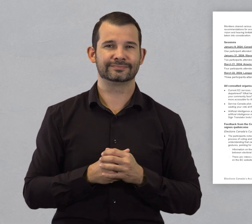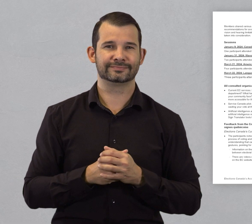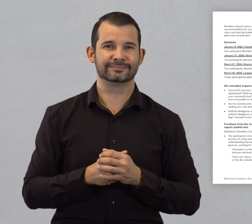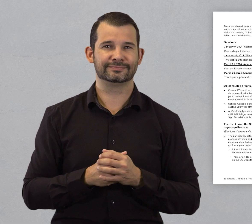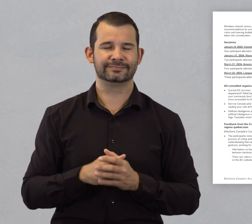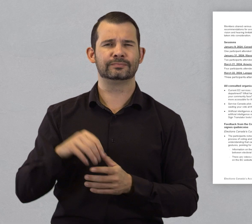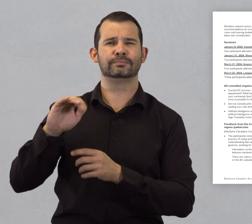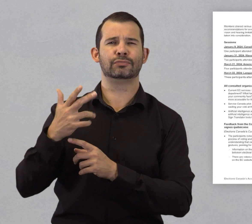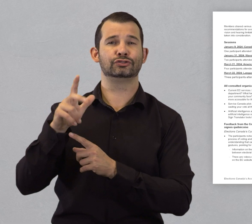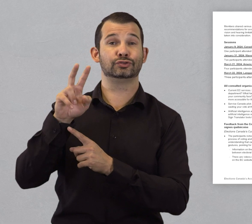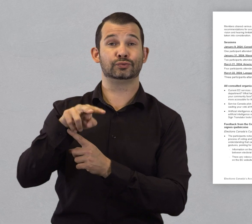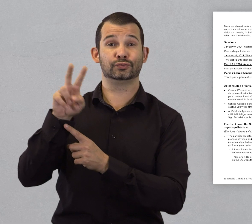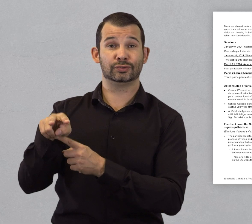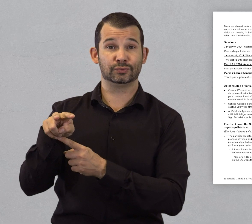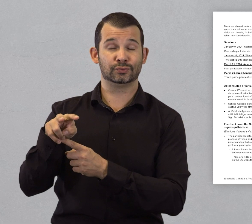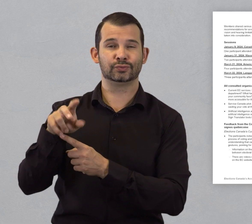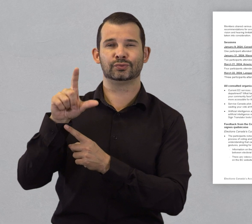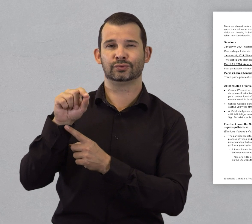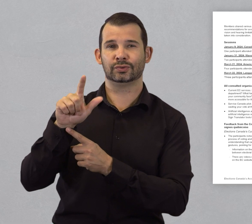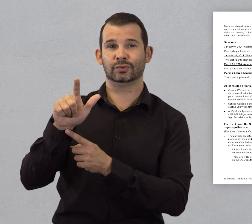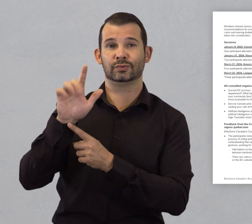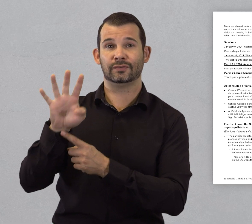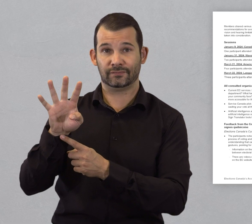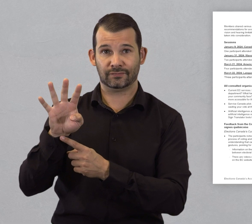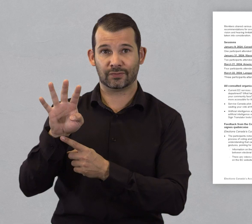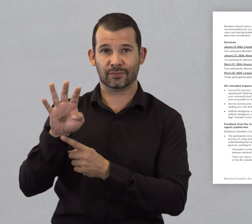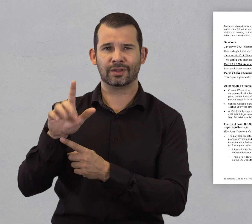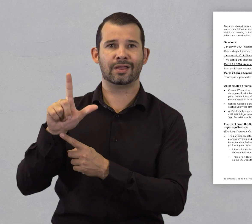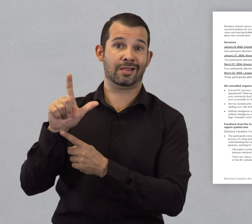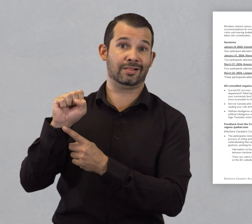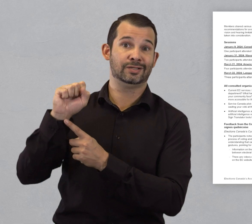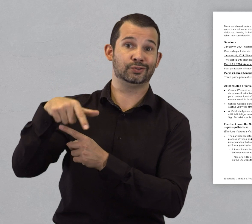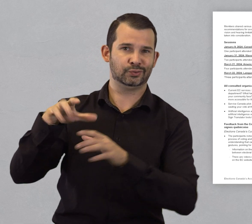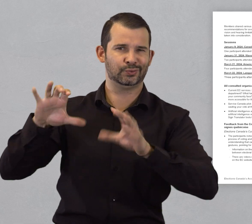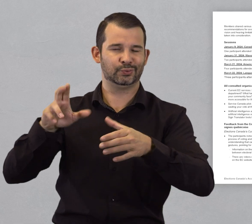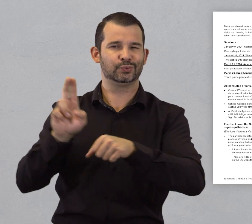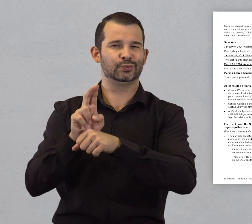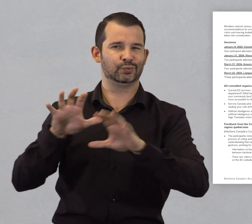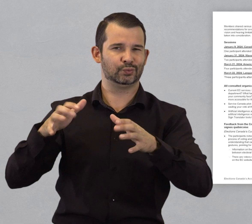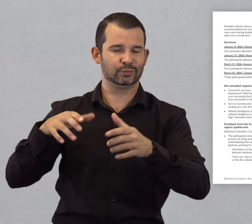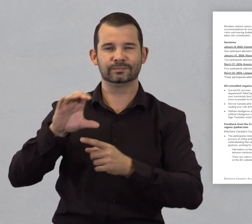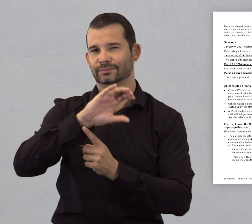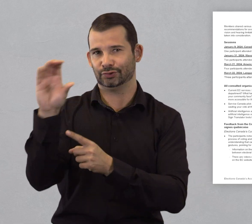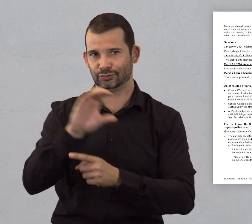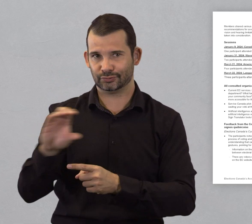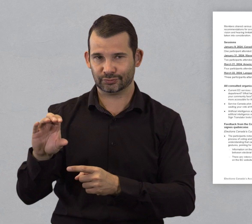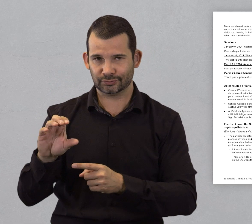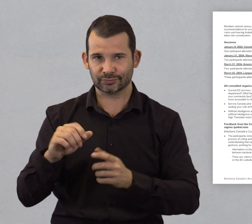March 22, 2024: Langue des signes québécoise User Group (Zoom)